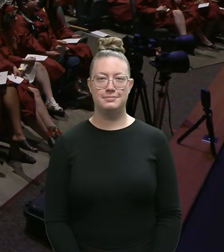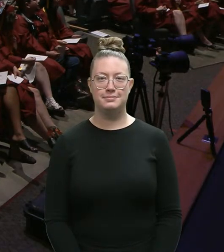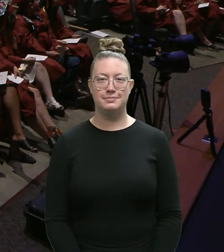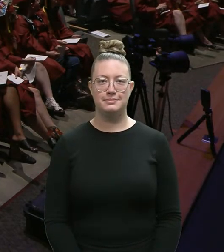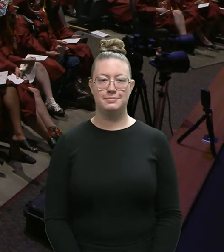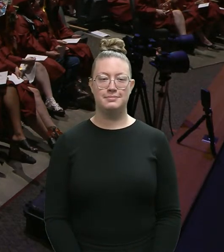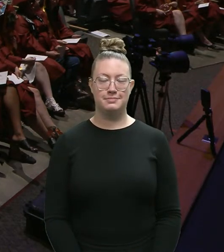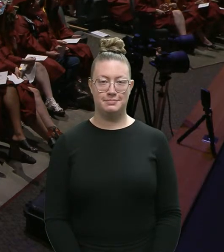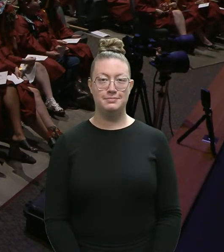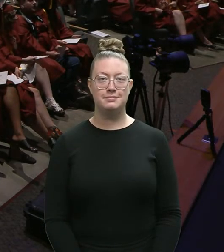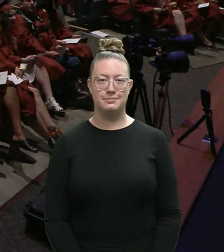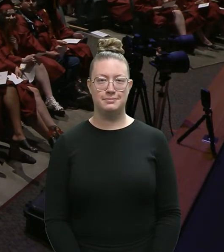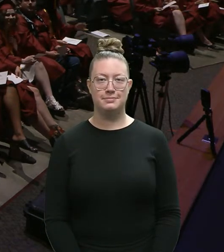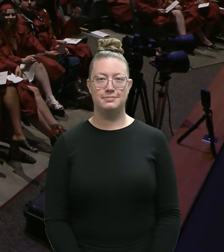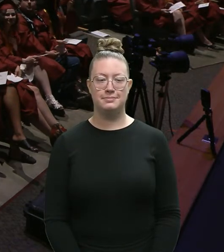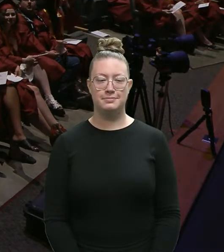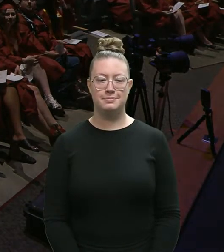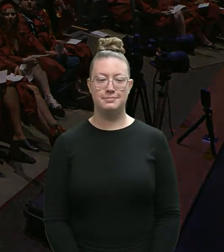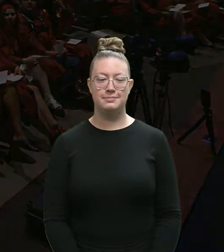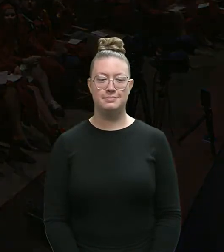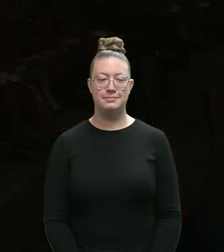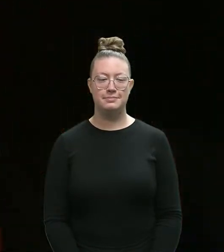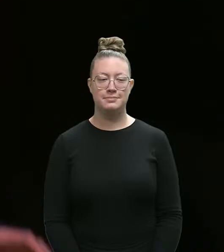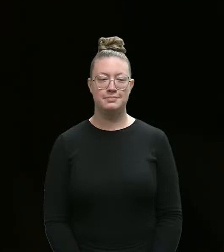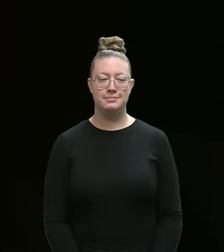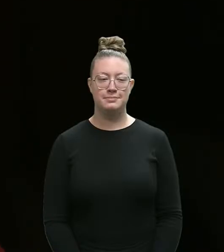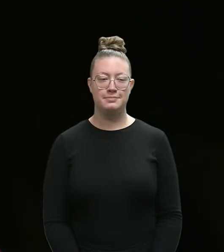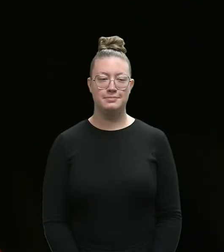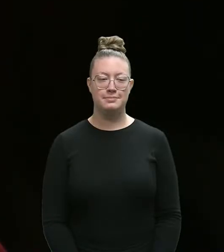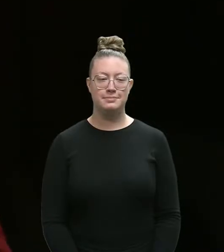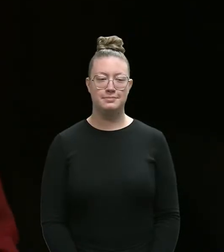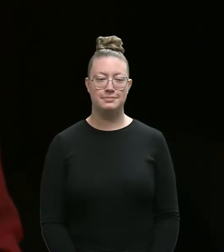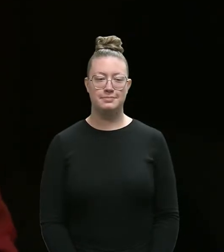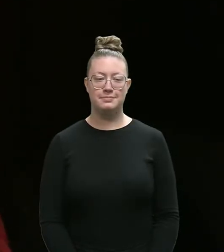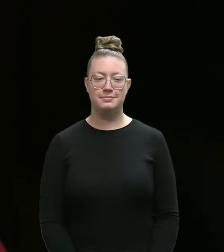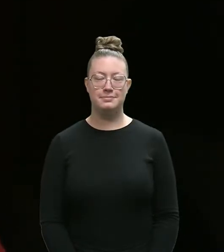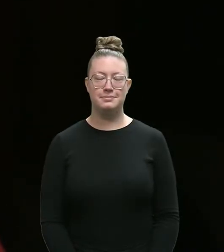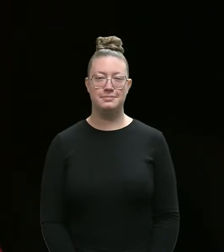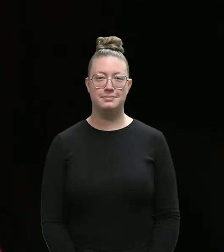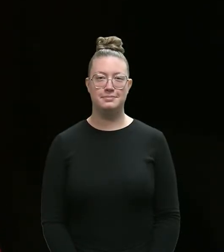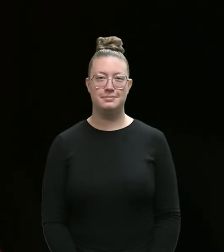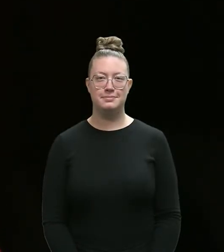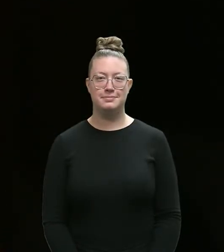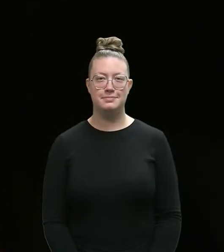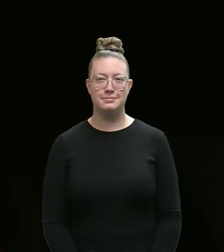whether you are going on to university or going straight into the workforce,